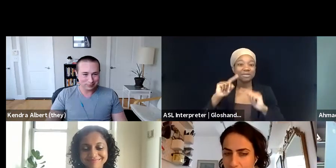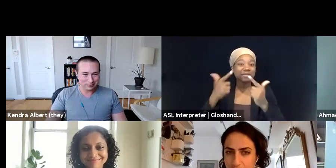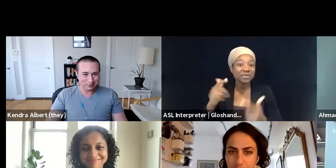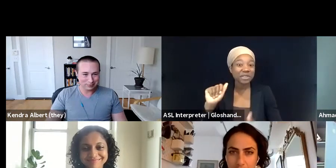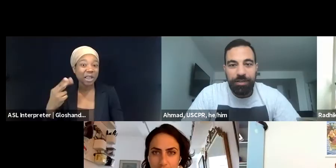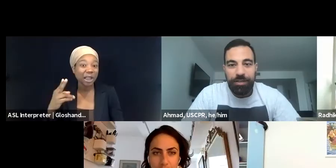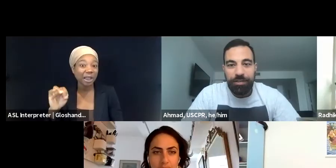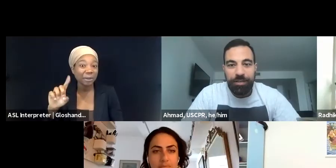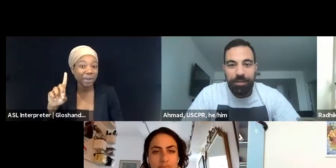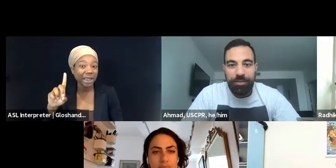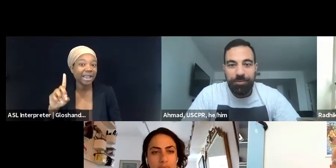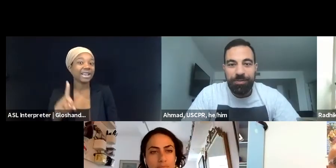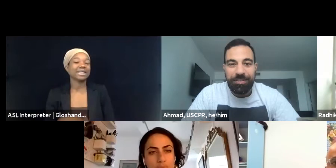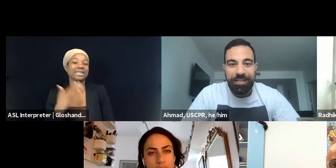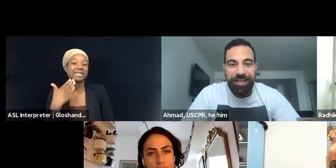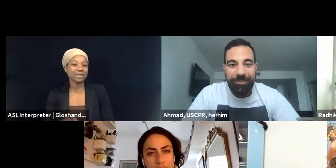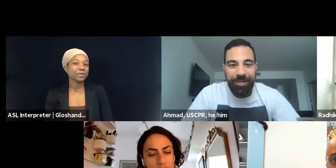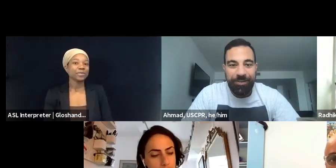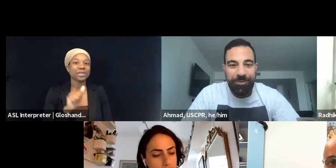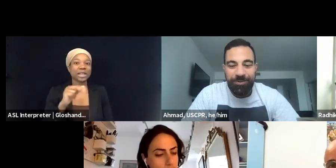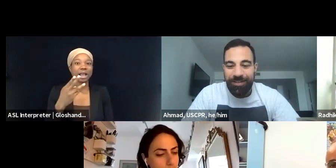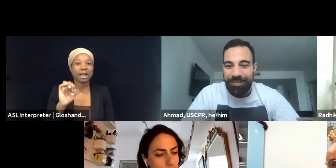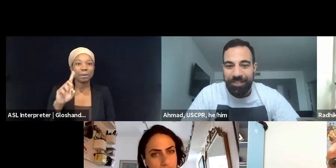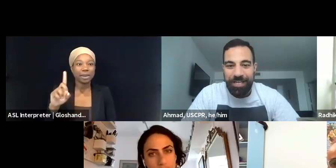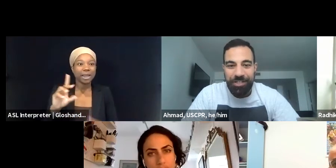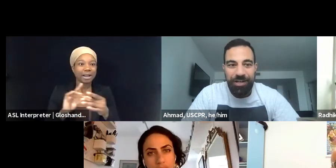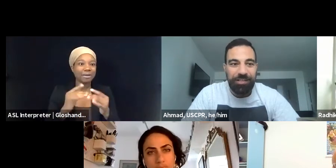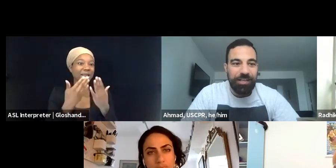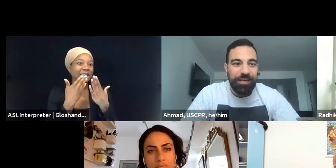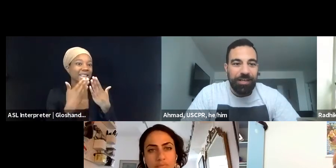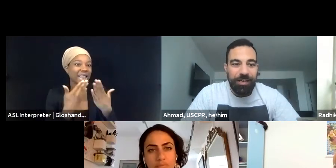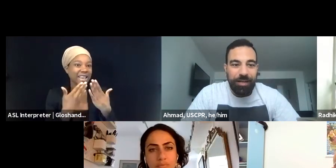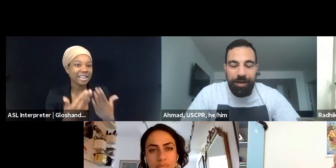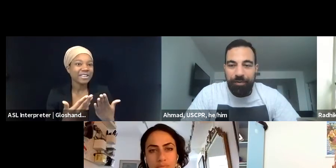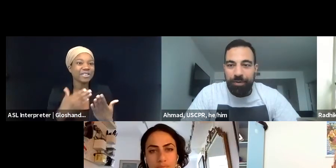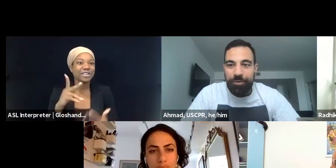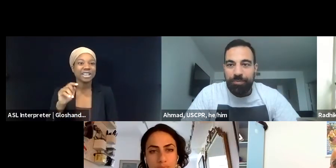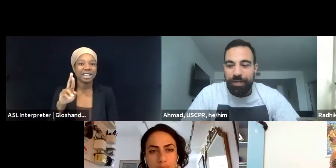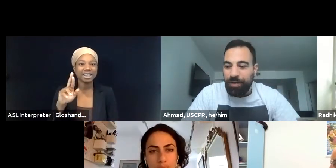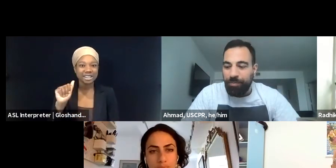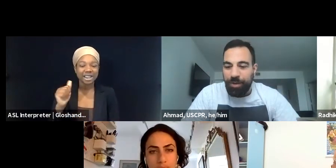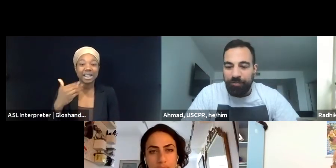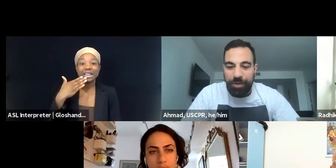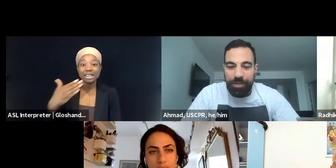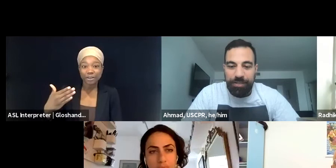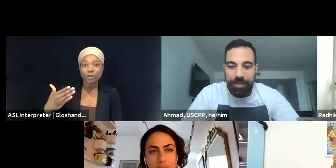Thank you to Khaled Beydoun, Jasjot, and everyone who's been a part of putting this together.